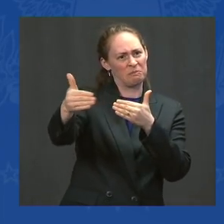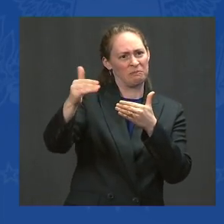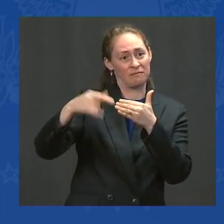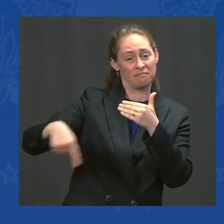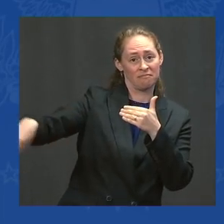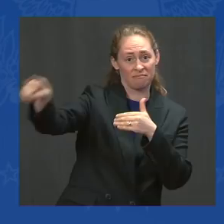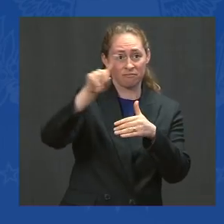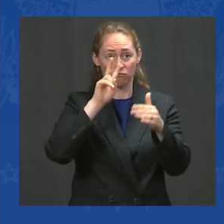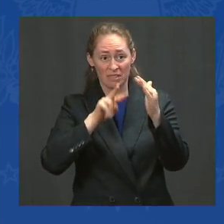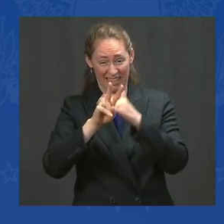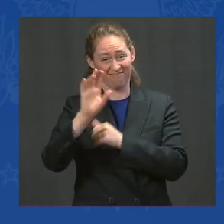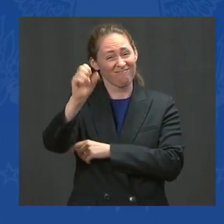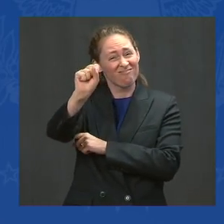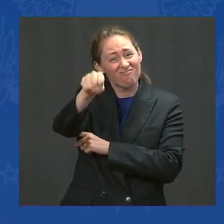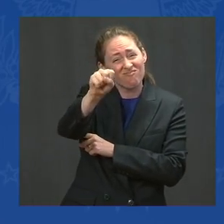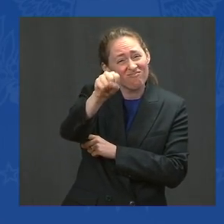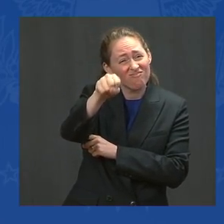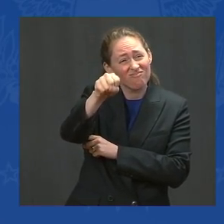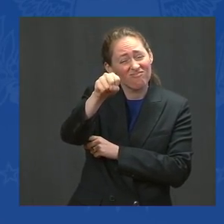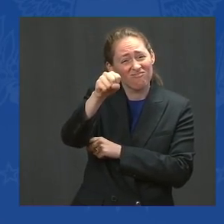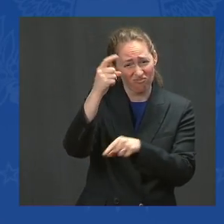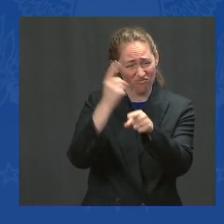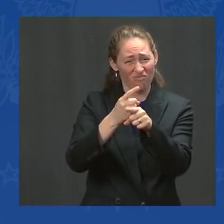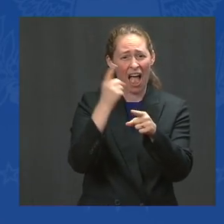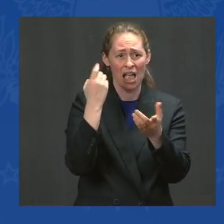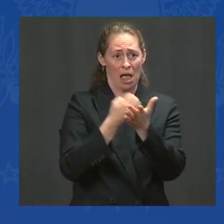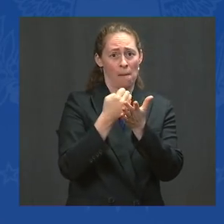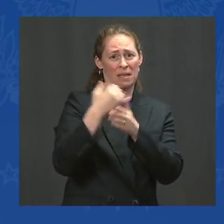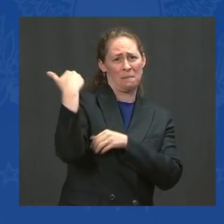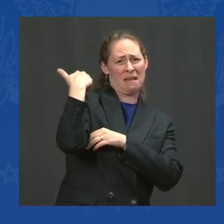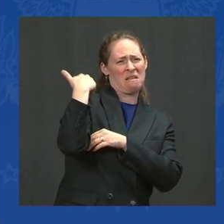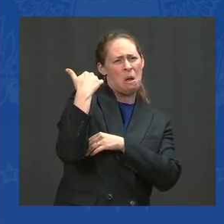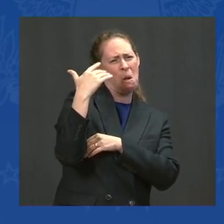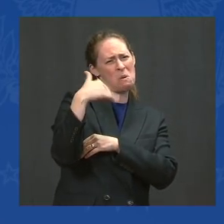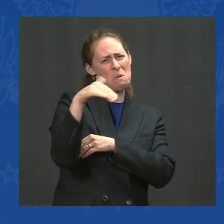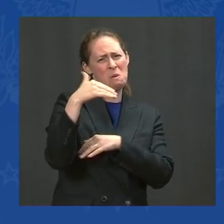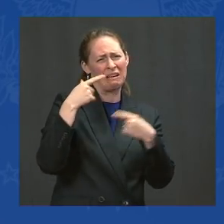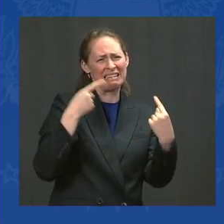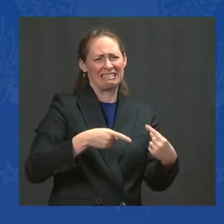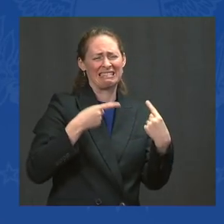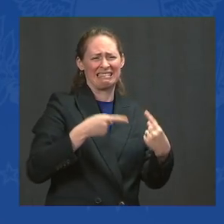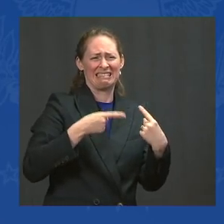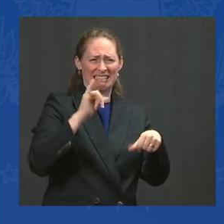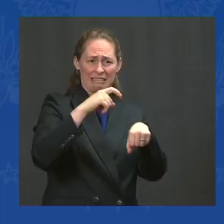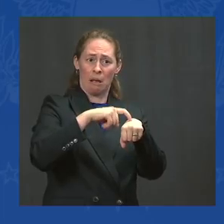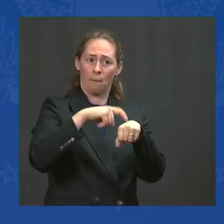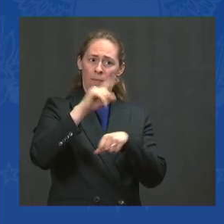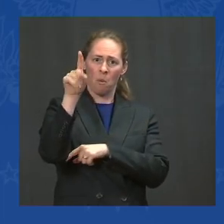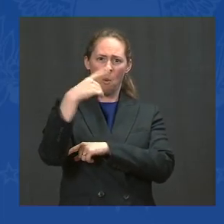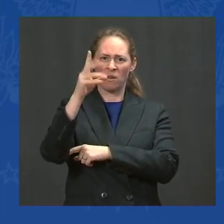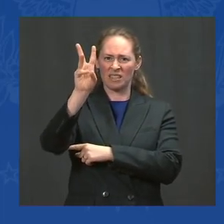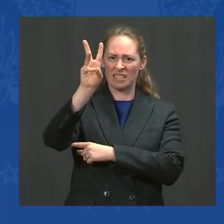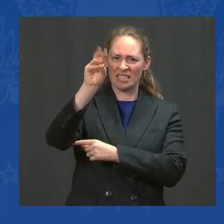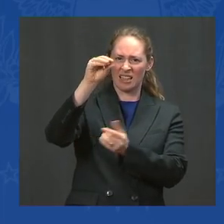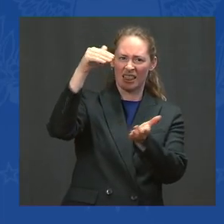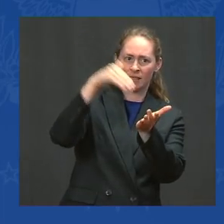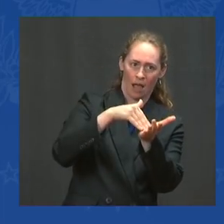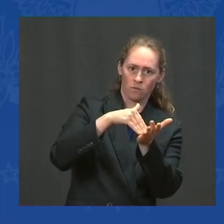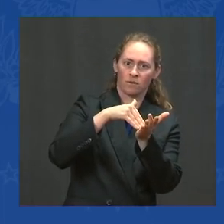before I got here, adding only 60,000 jobs per month for the three months before I was sworn in.